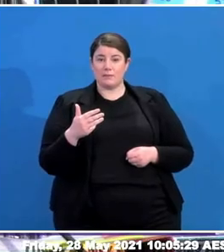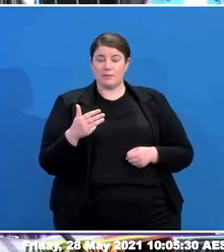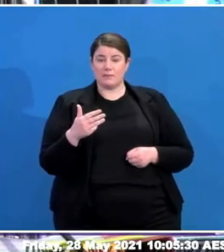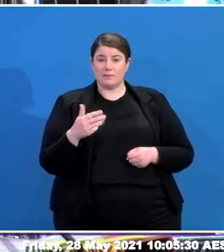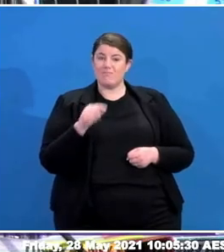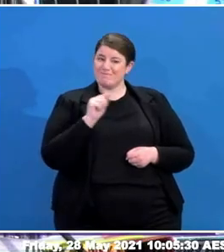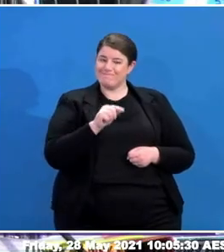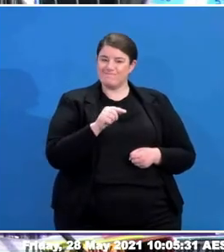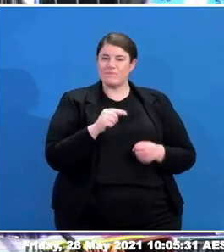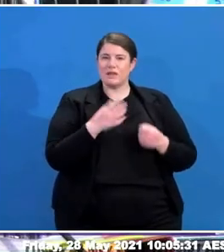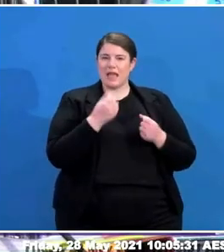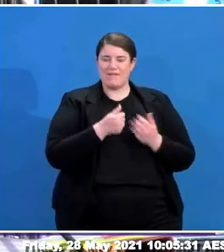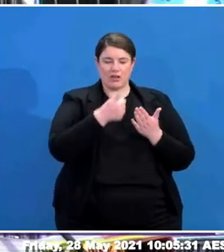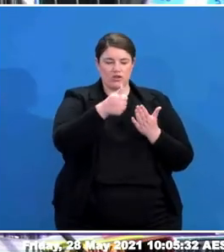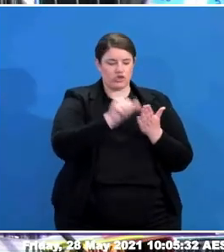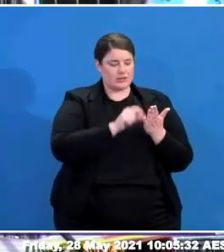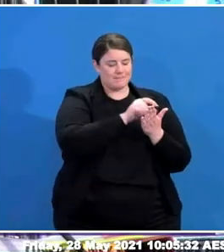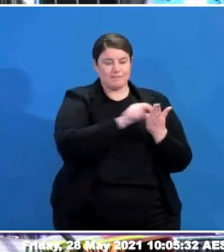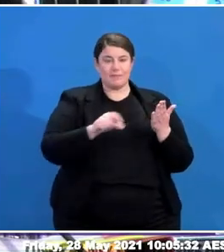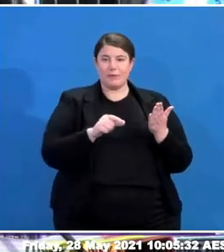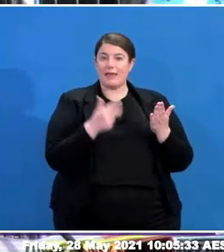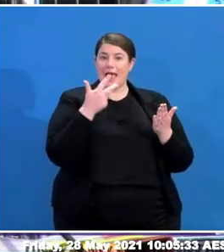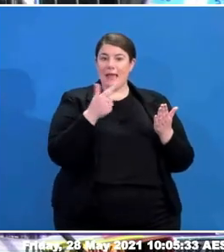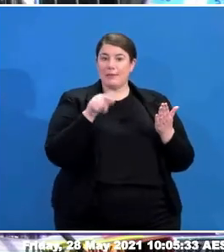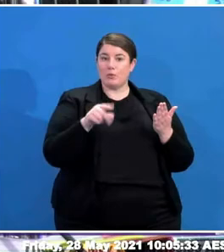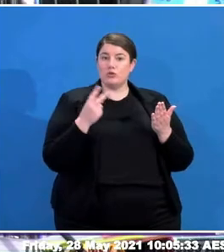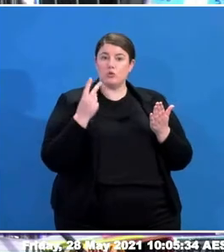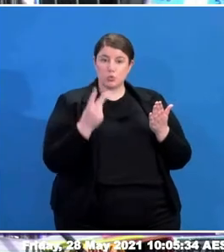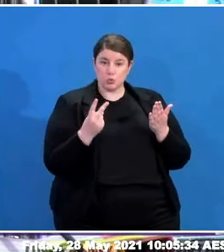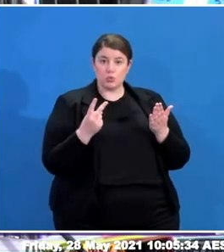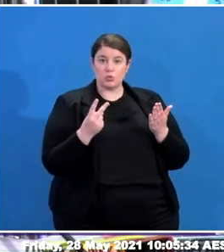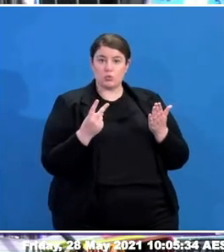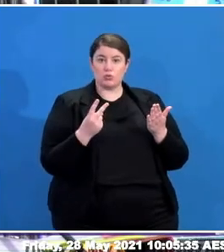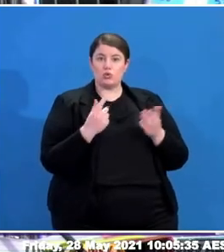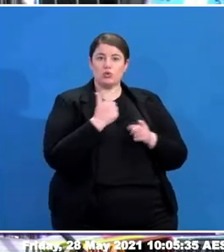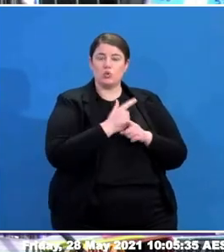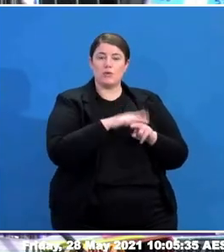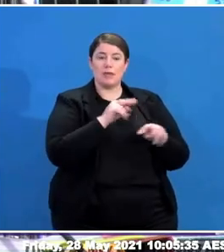there was an agenda item 8.2 that dealt with review of complaints, incidents,